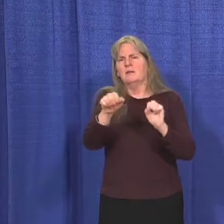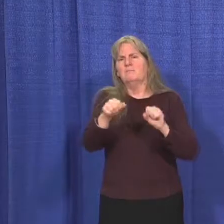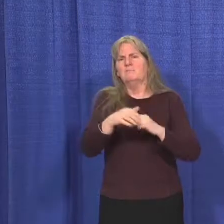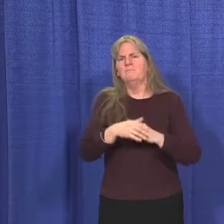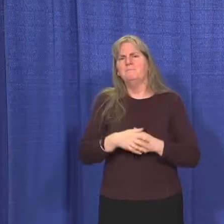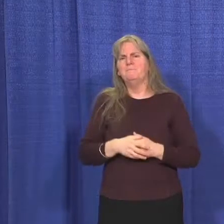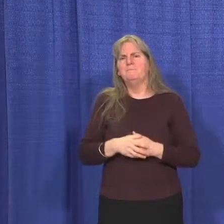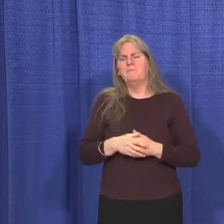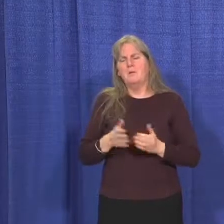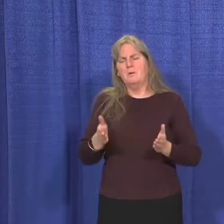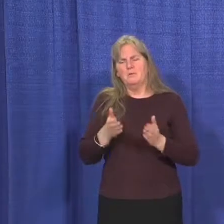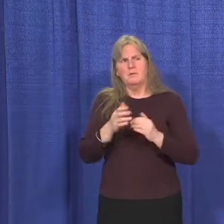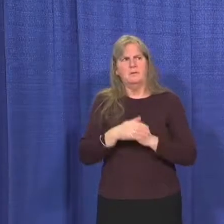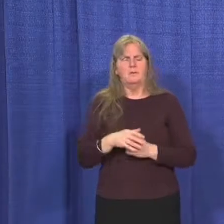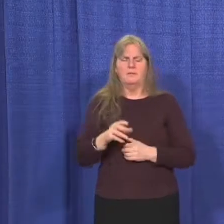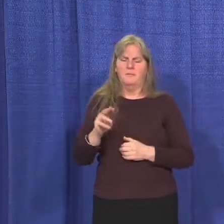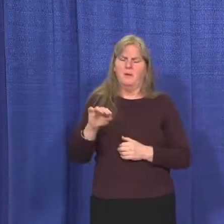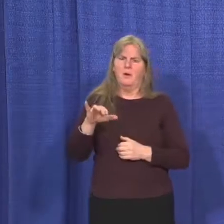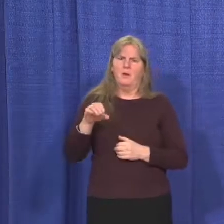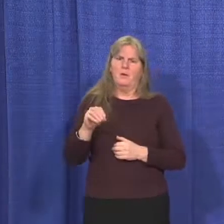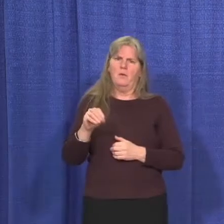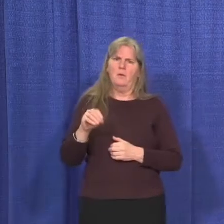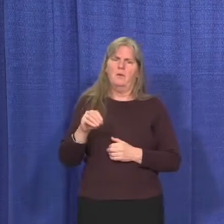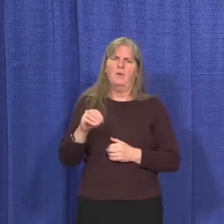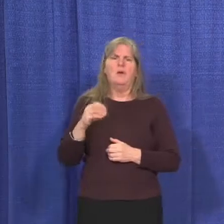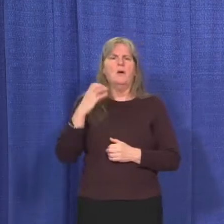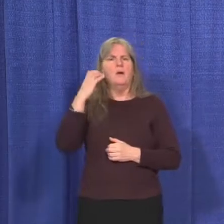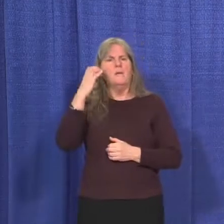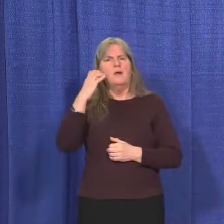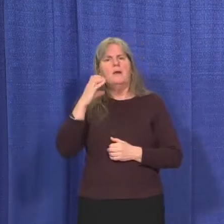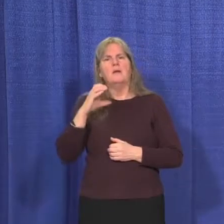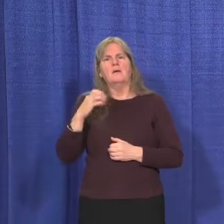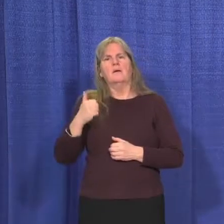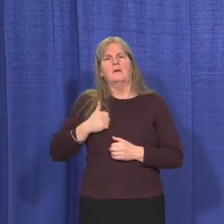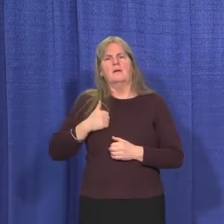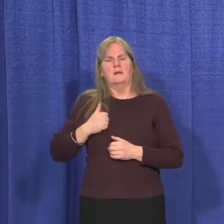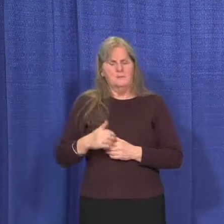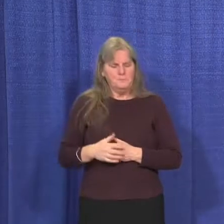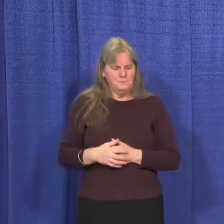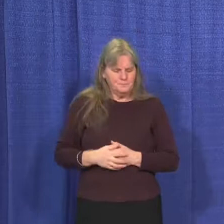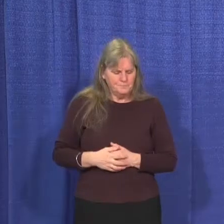Pat: Thank you. Marion, Radio-Canada.